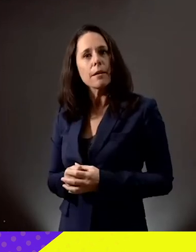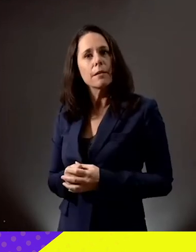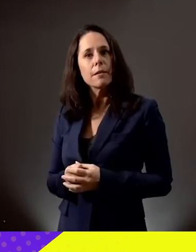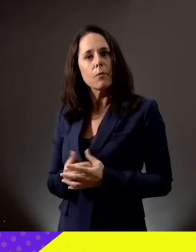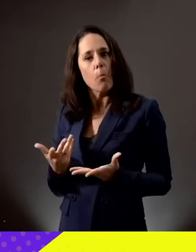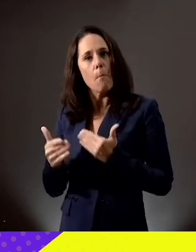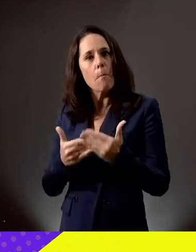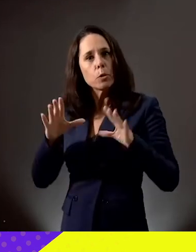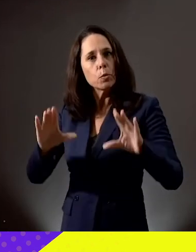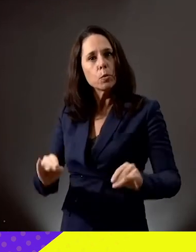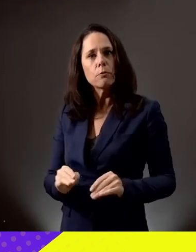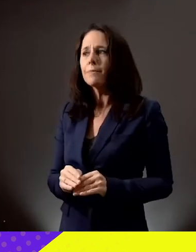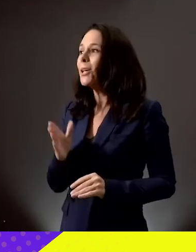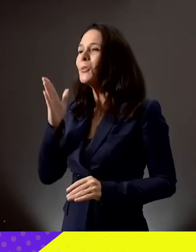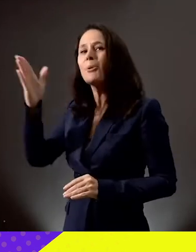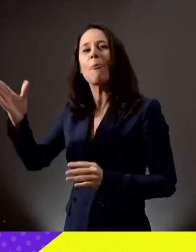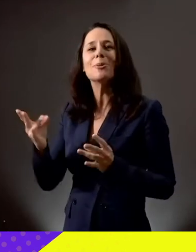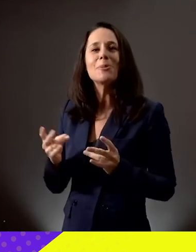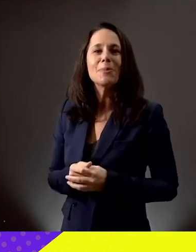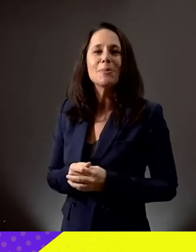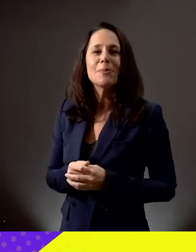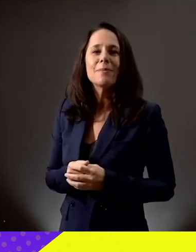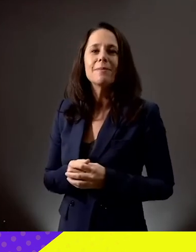What does the future look like? -Like a big ripple effect.